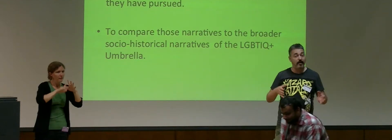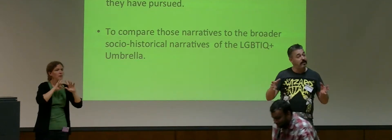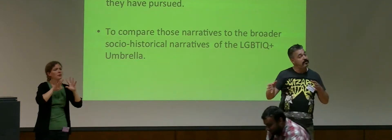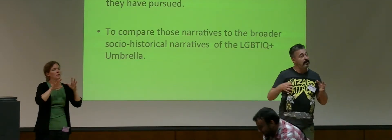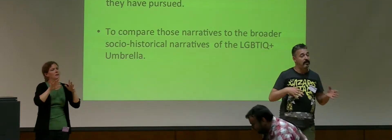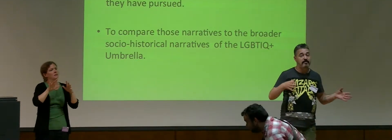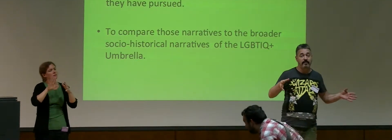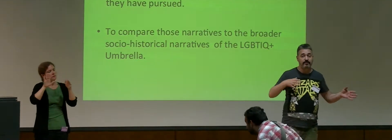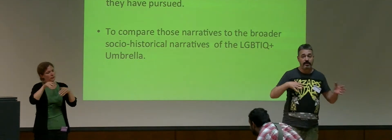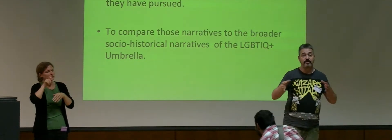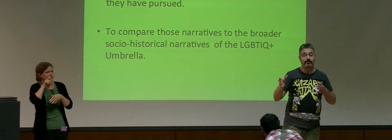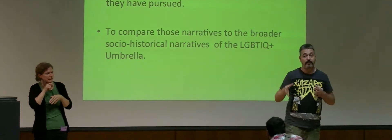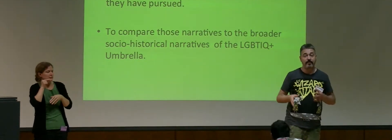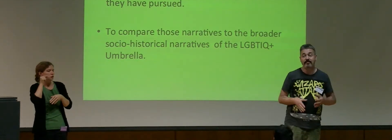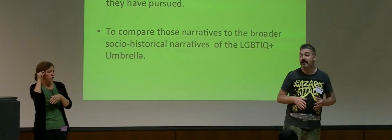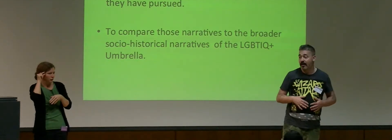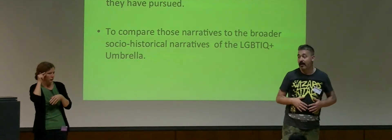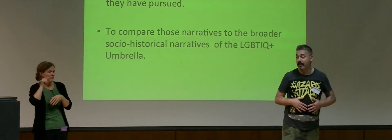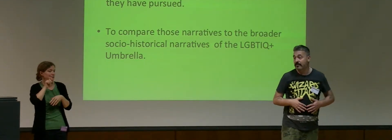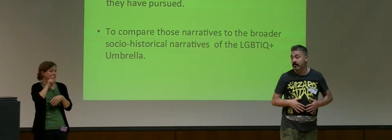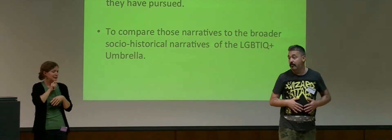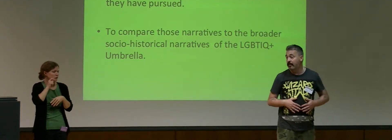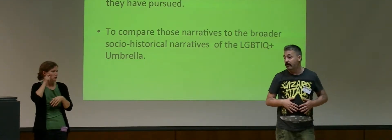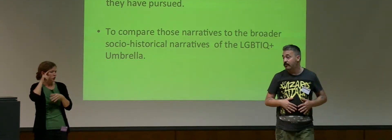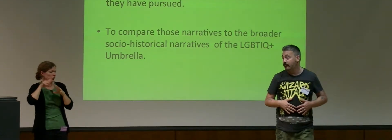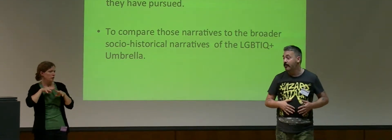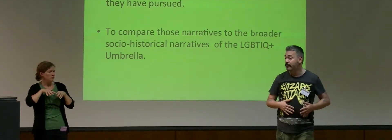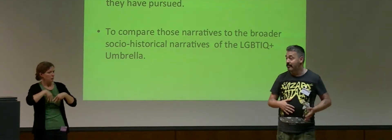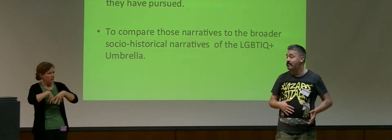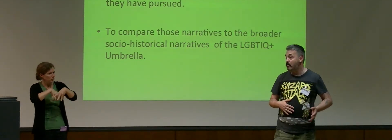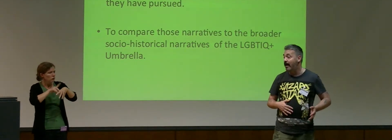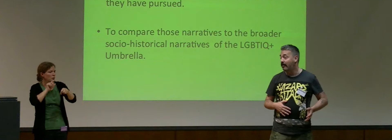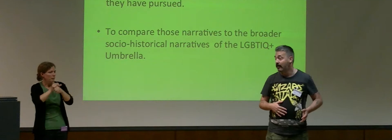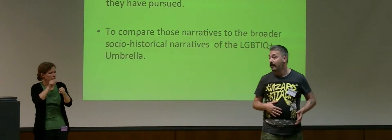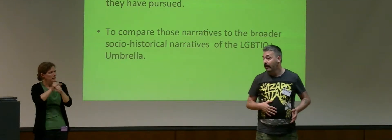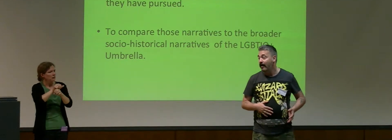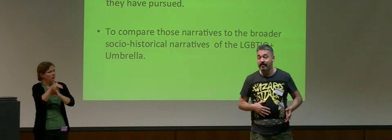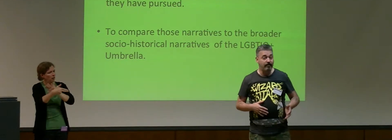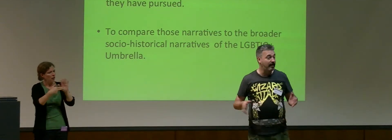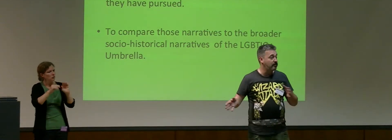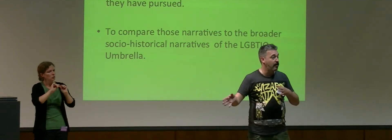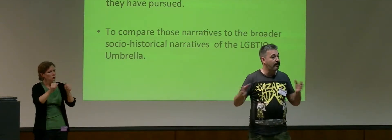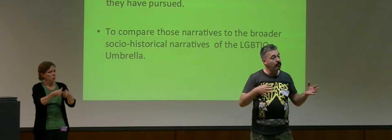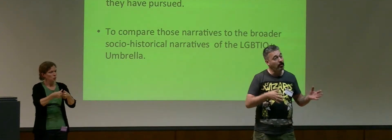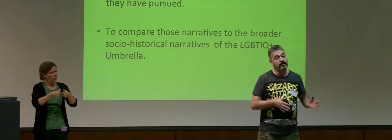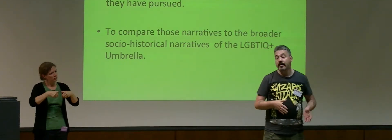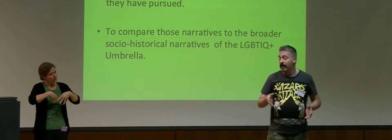cause we actually think sex and gender movements are actually real social movements as well and it’s about time that it worked.